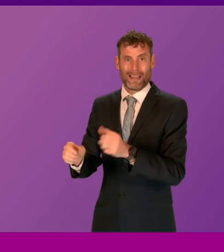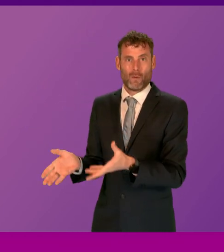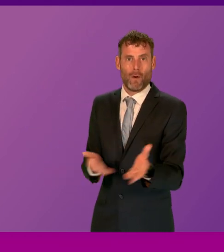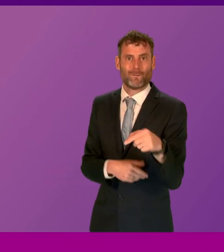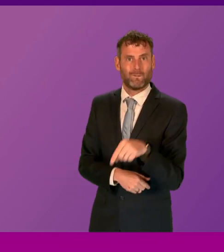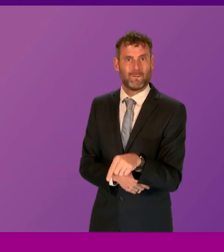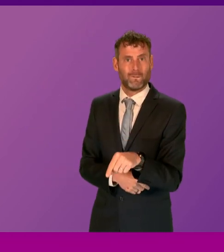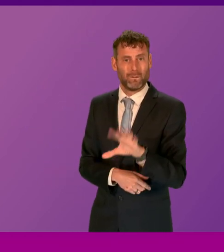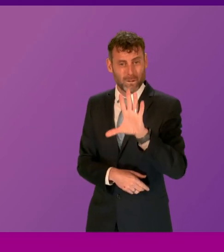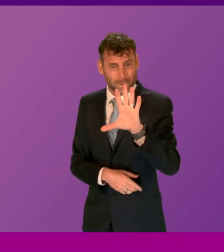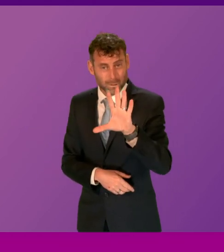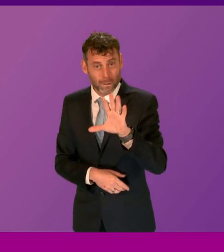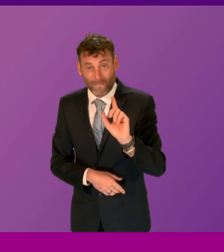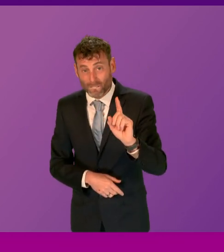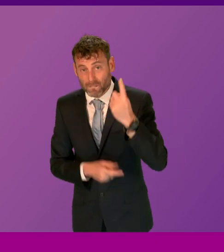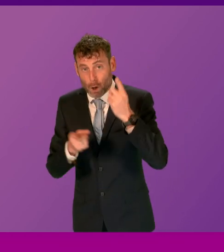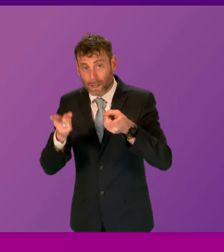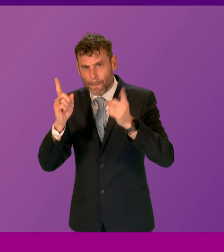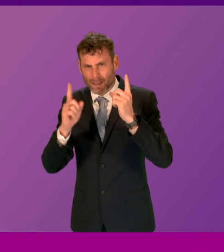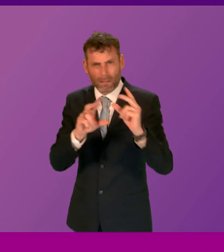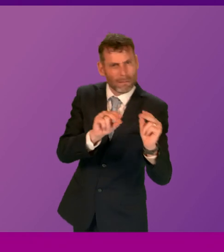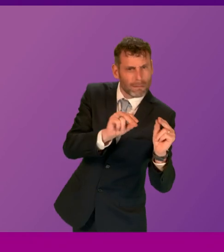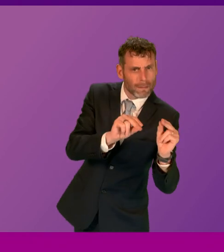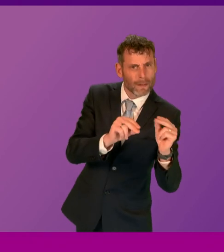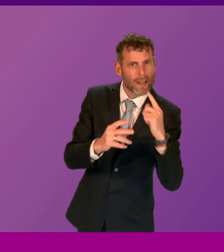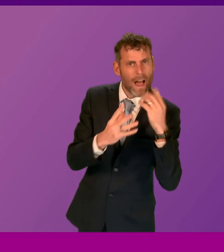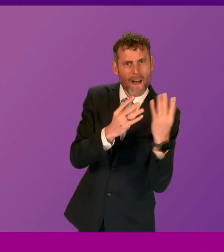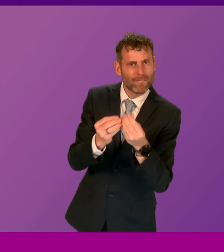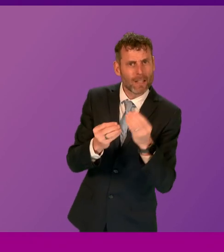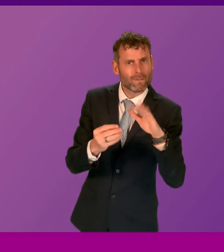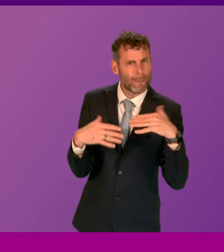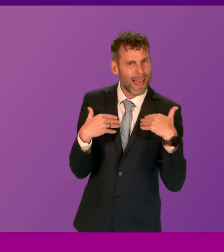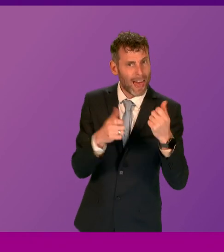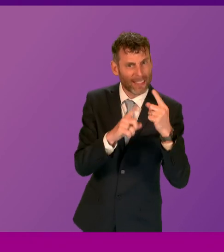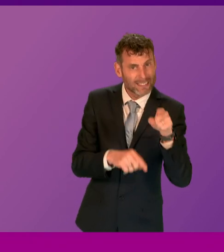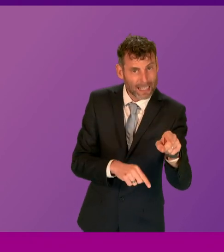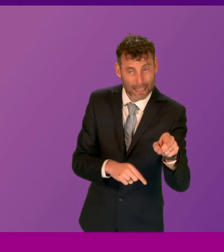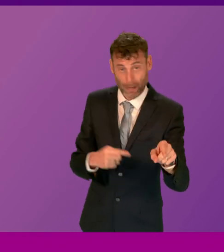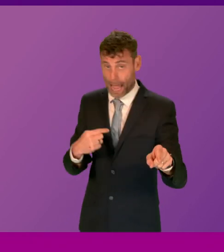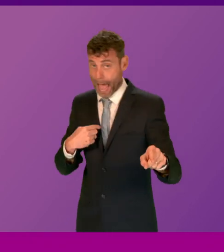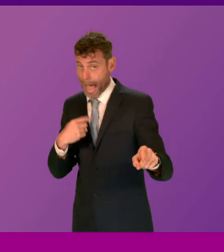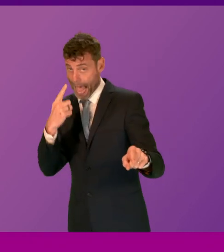I can repeat that if the First Minister is getting advice from the health secretary, because I think that it is really important—